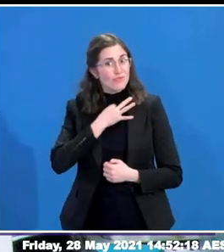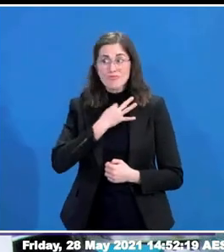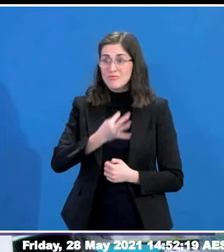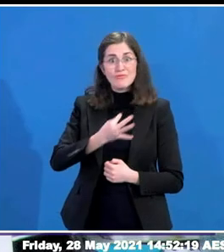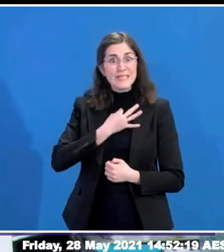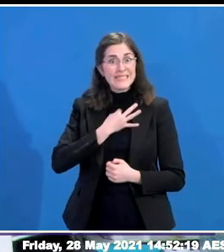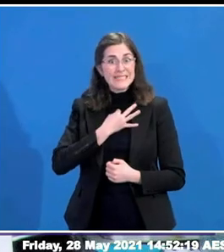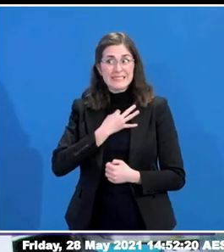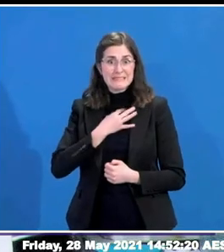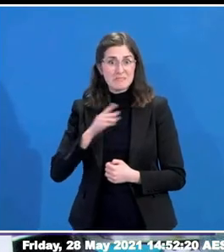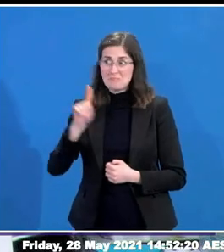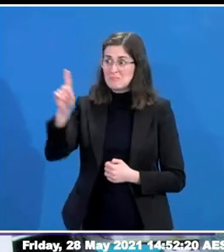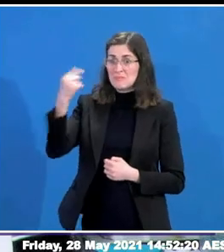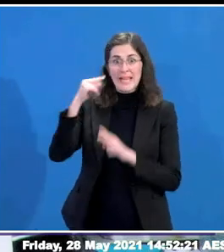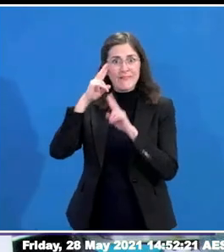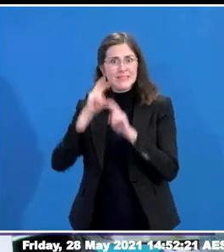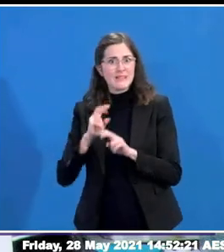probably try to mitigate that risk.